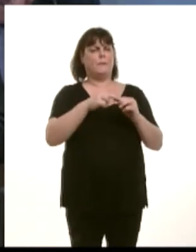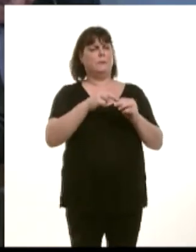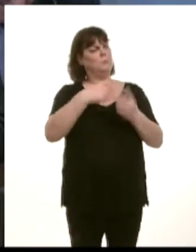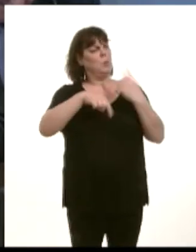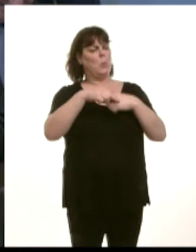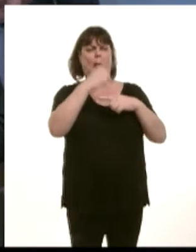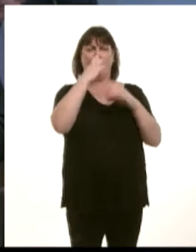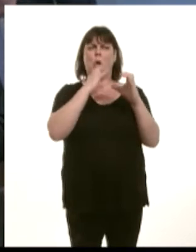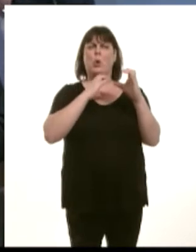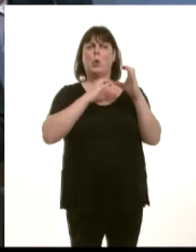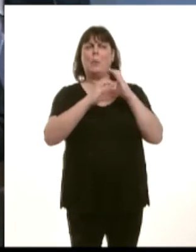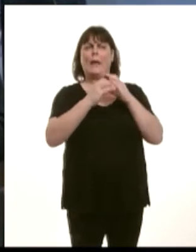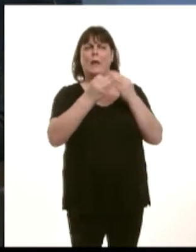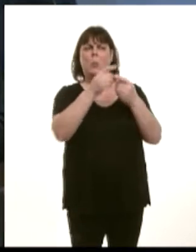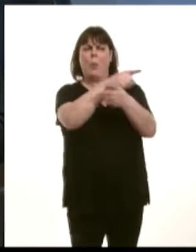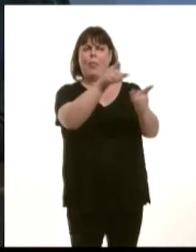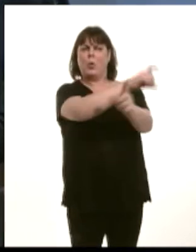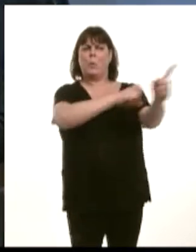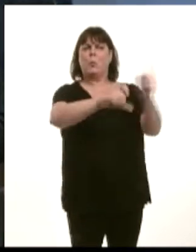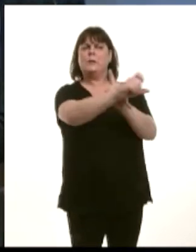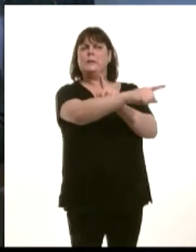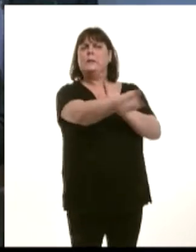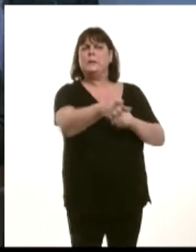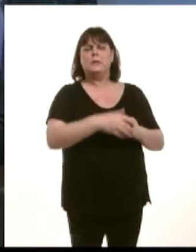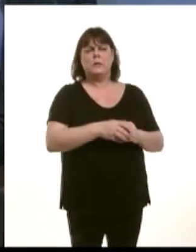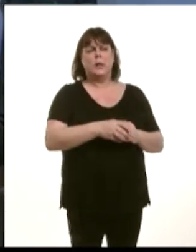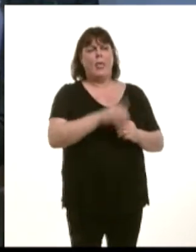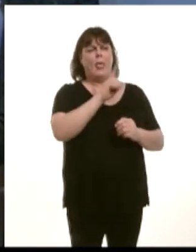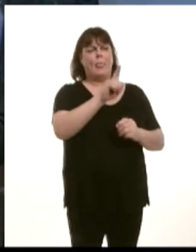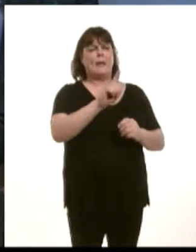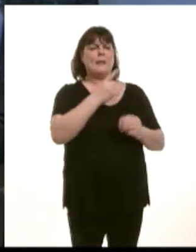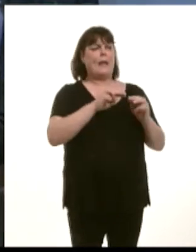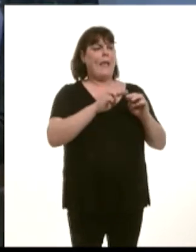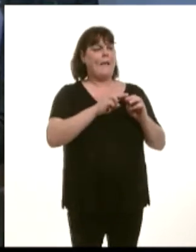be developed within the community that could be seen as a first point of contact, whether